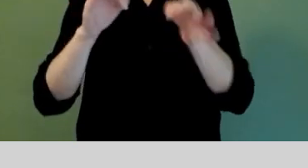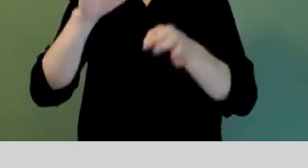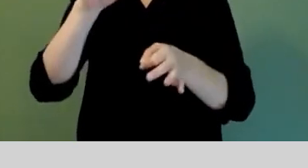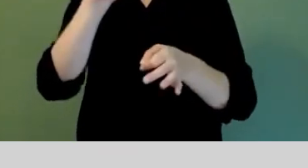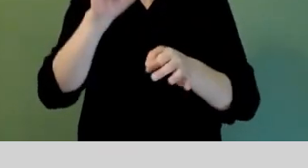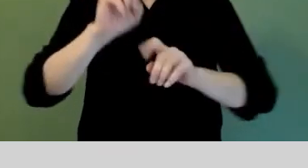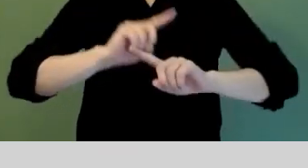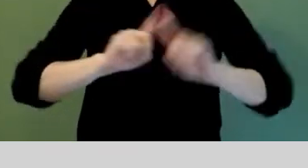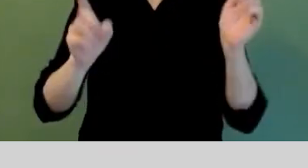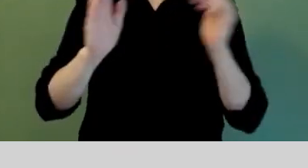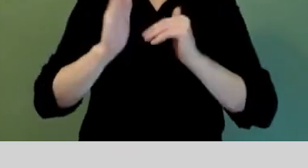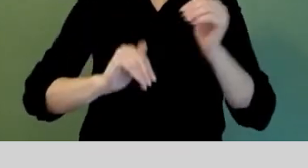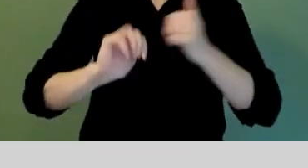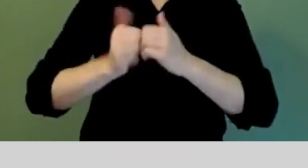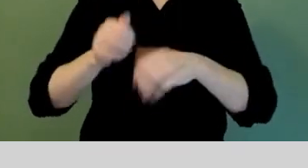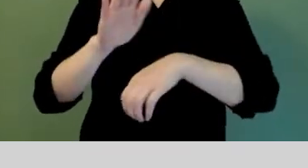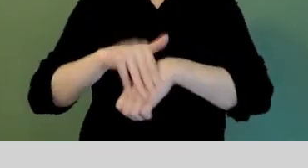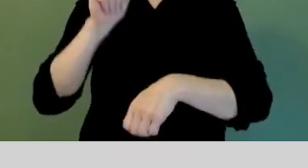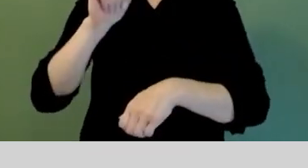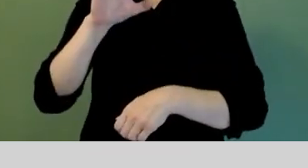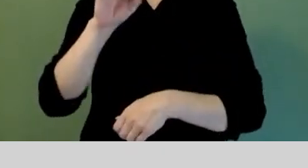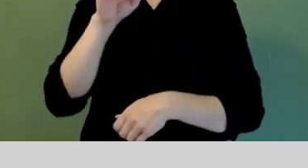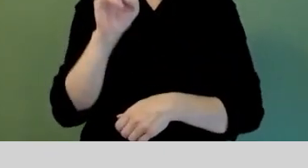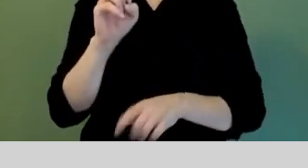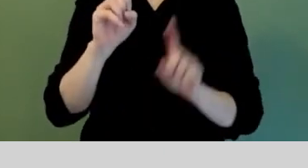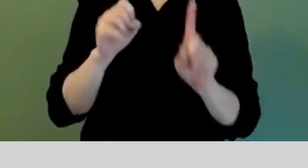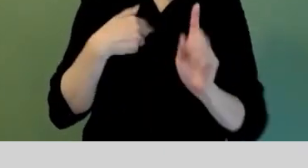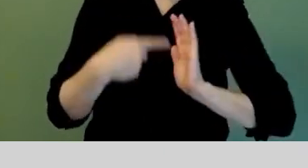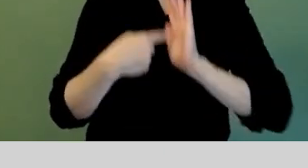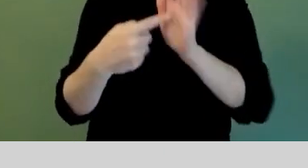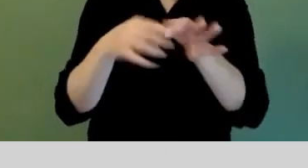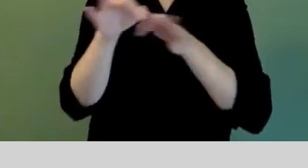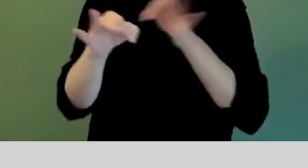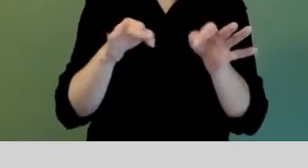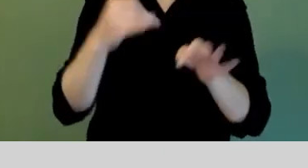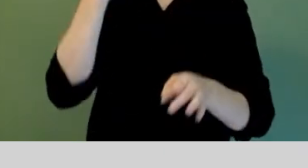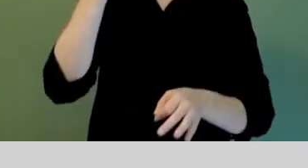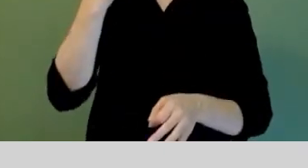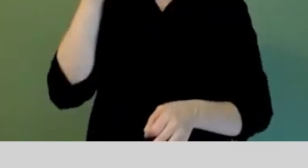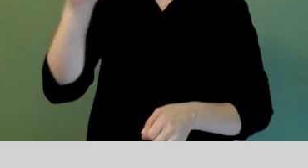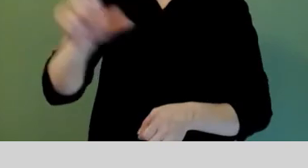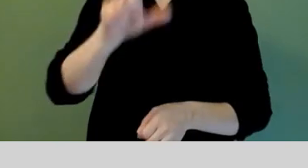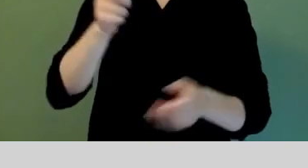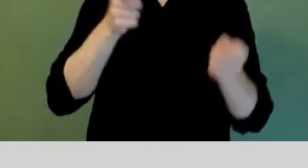And the example I wanna show is an idea for the library for handling text processing pipelines.